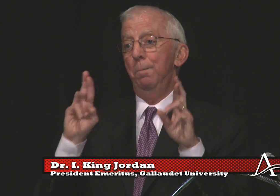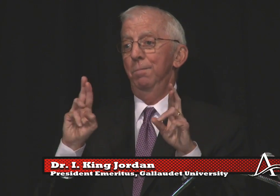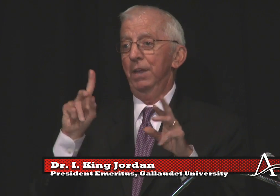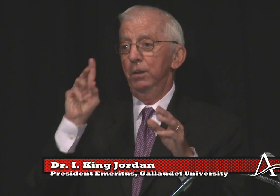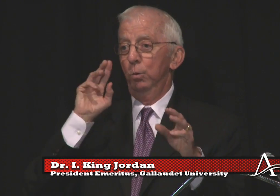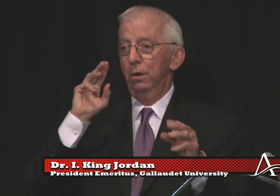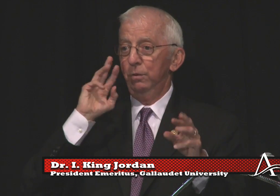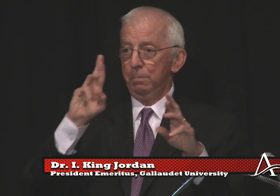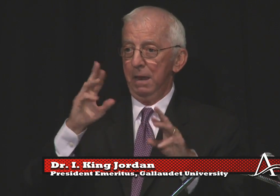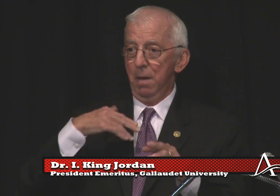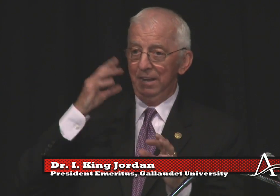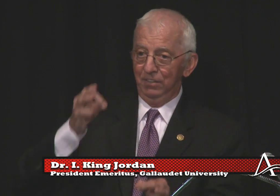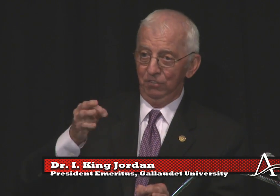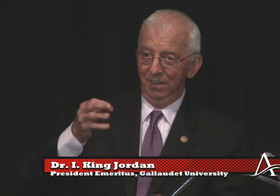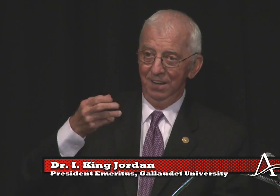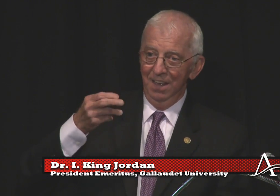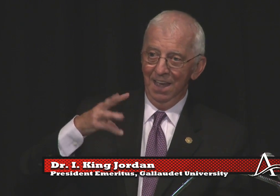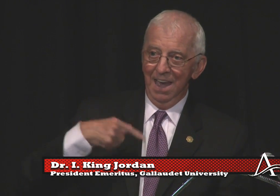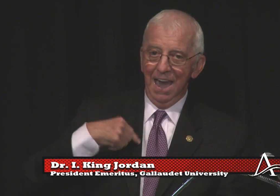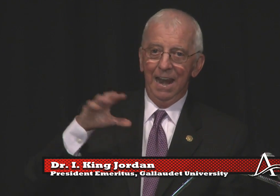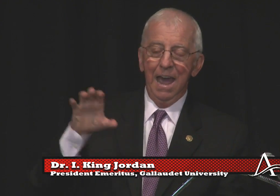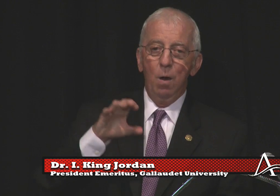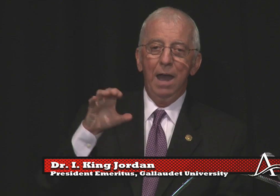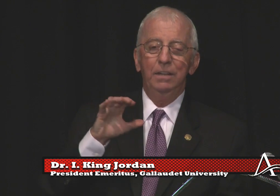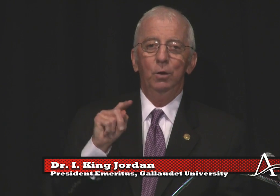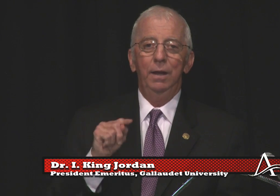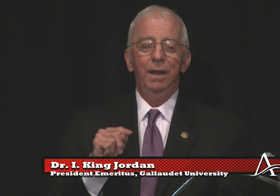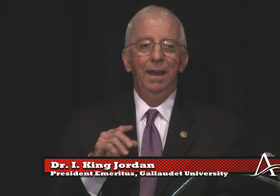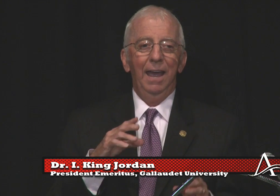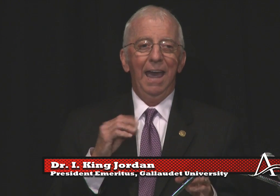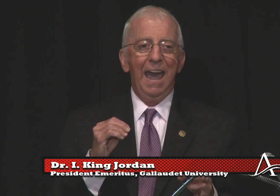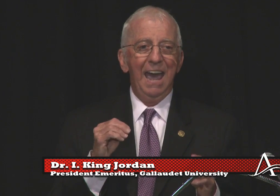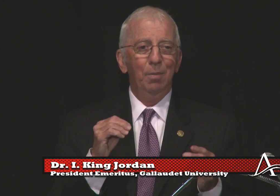that you would respect my decision on how I do it.